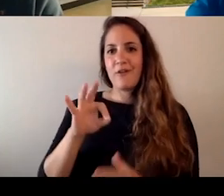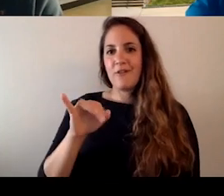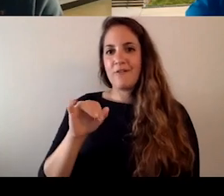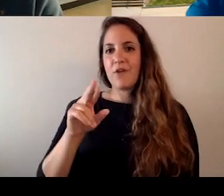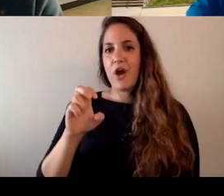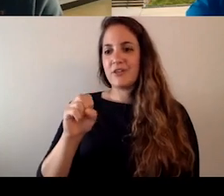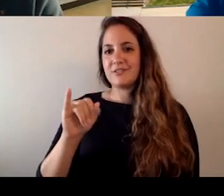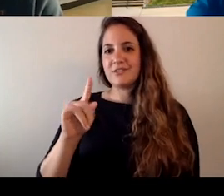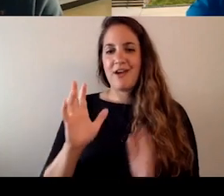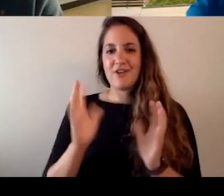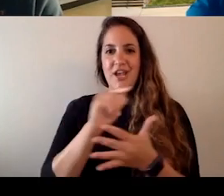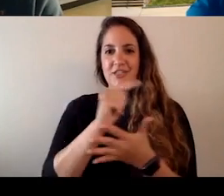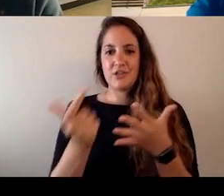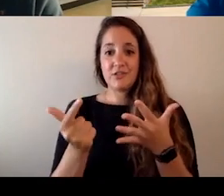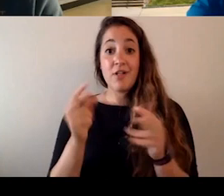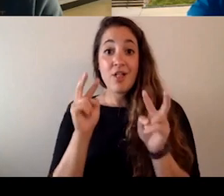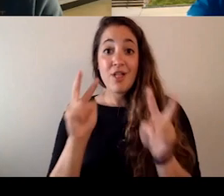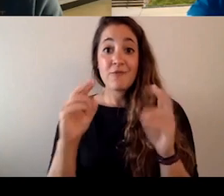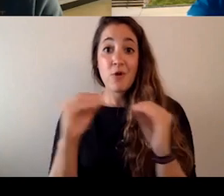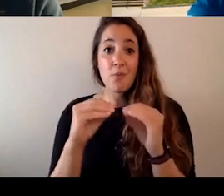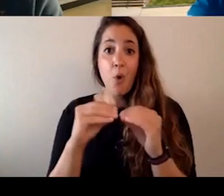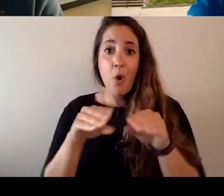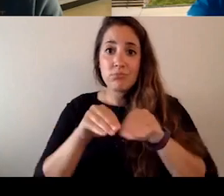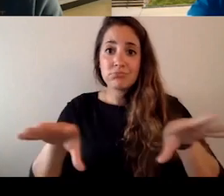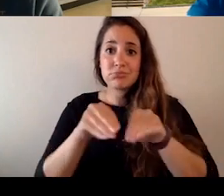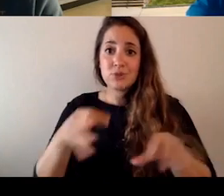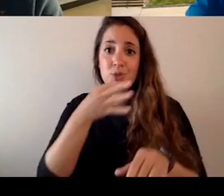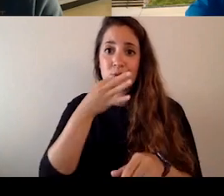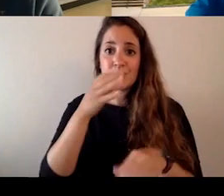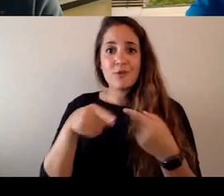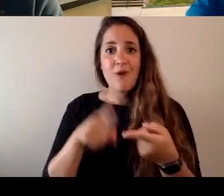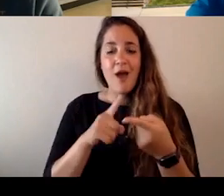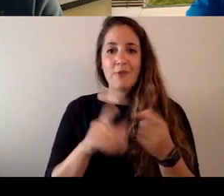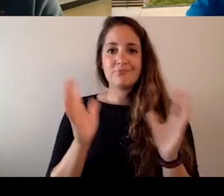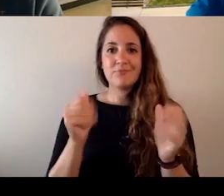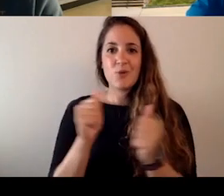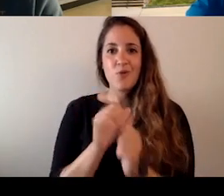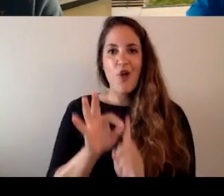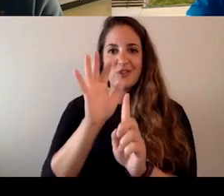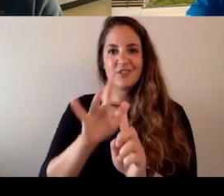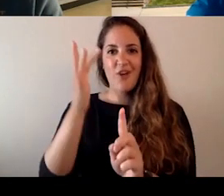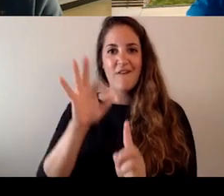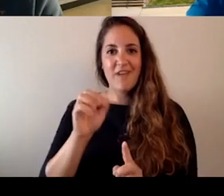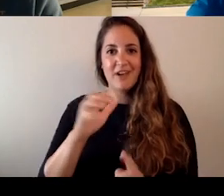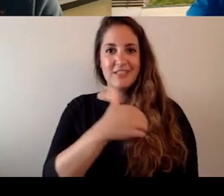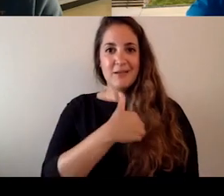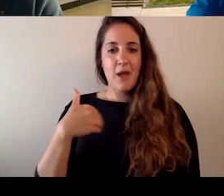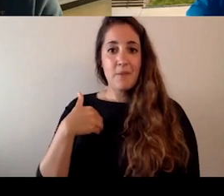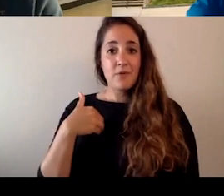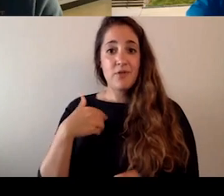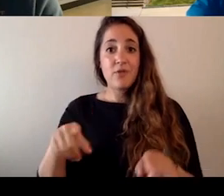Look for more of these and come your way soon as we talk with more and more of our star faculty members about their experiences here at RIT,